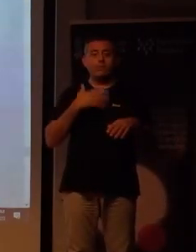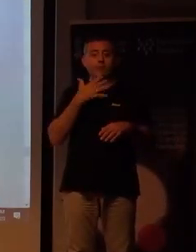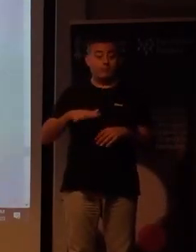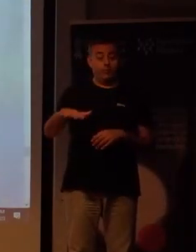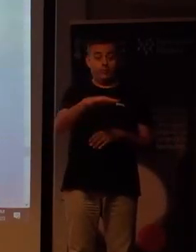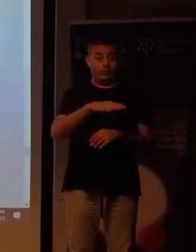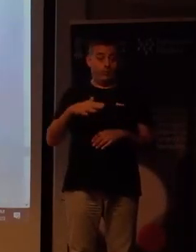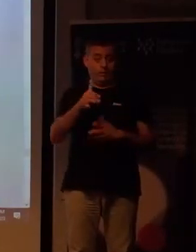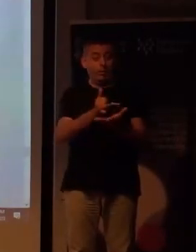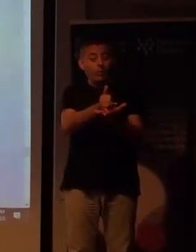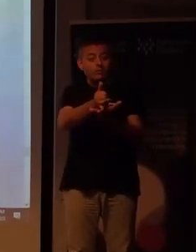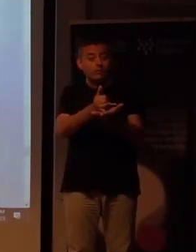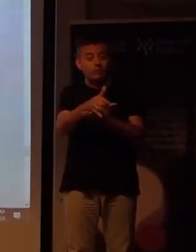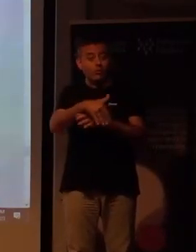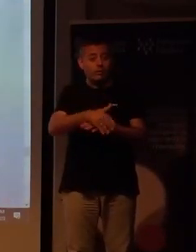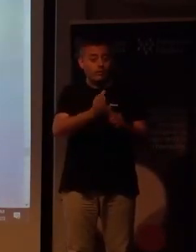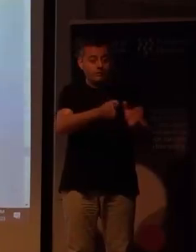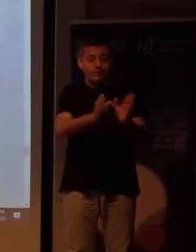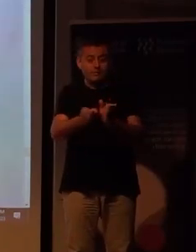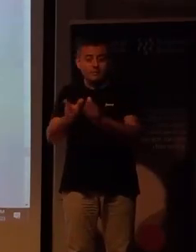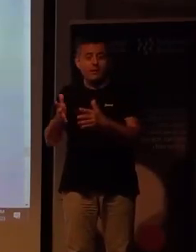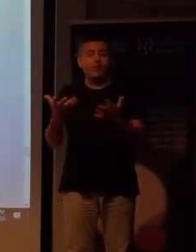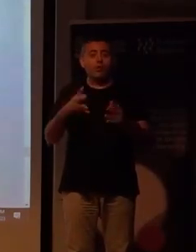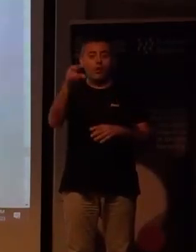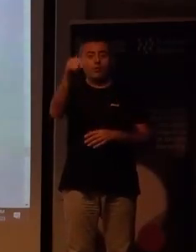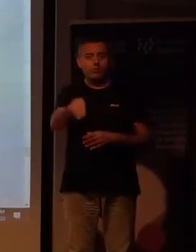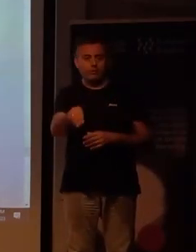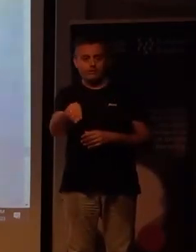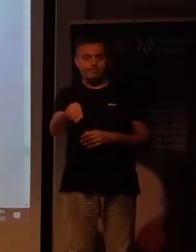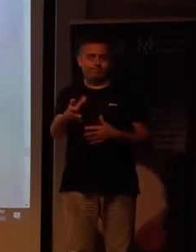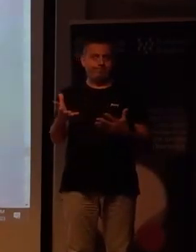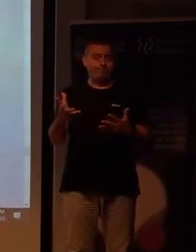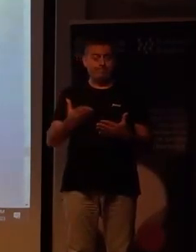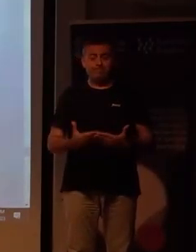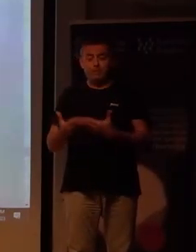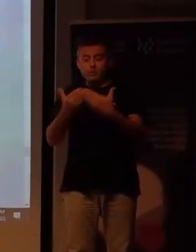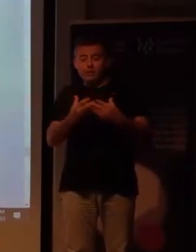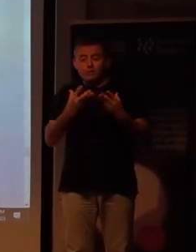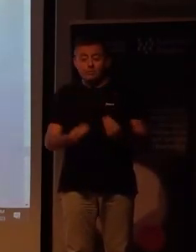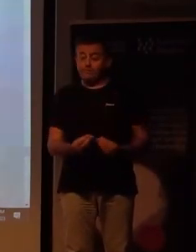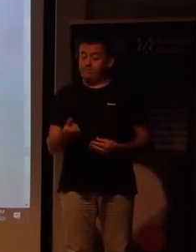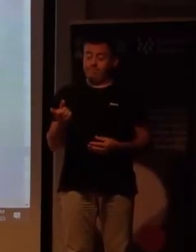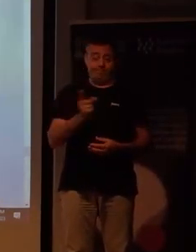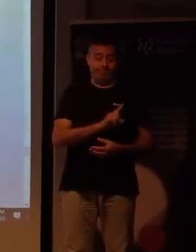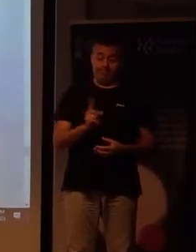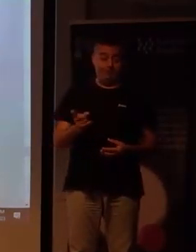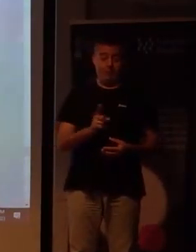is something that has not been studied much, little has been studied, but not a lot and it is quite important because in the end